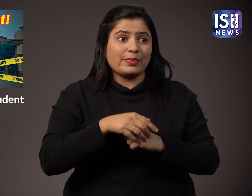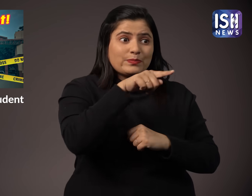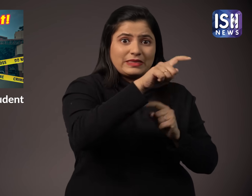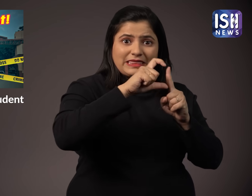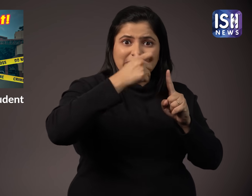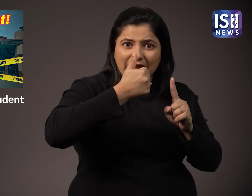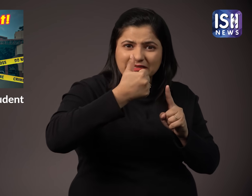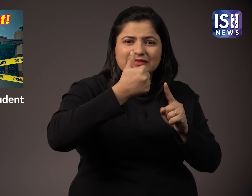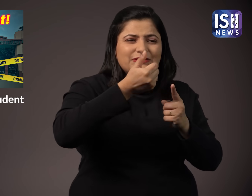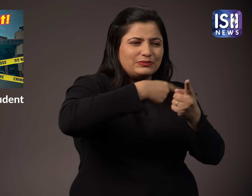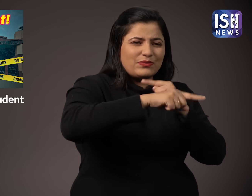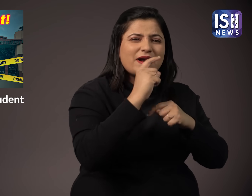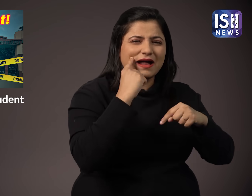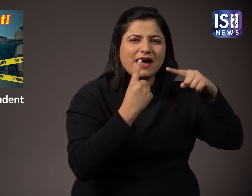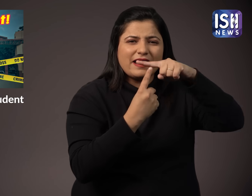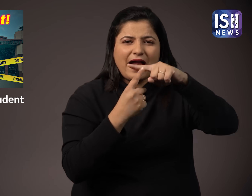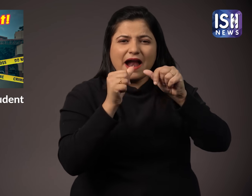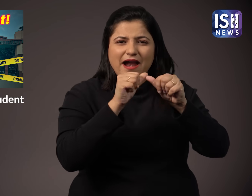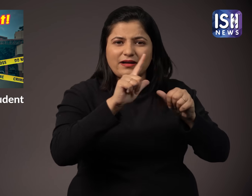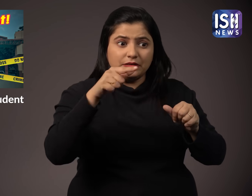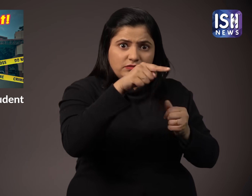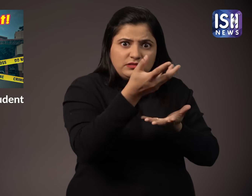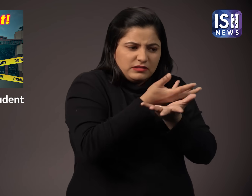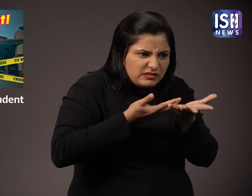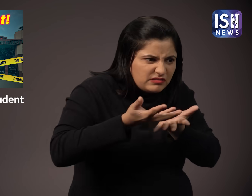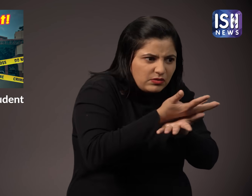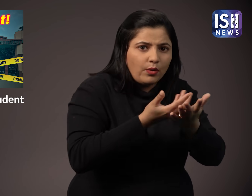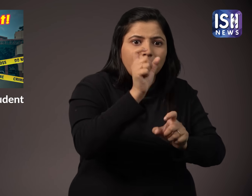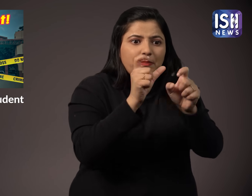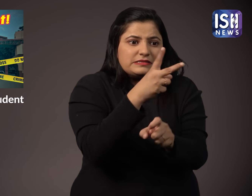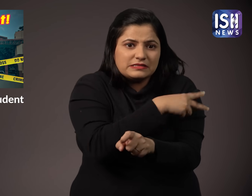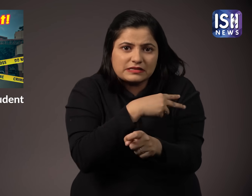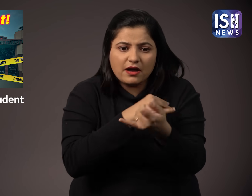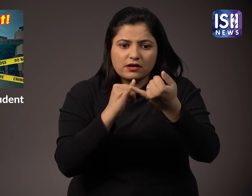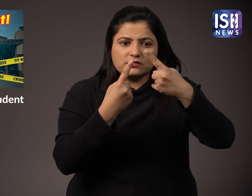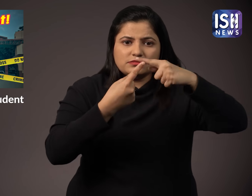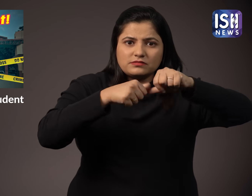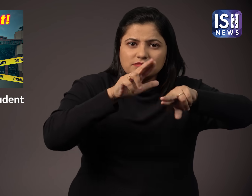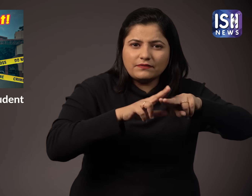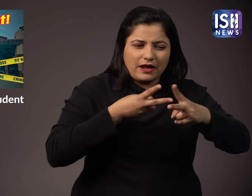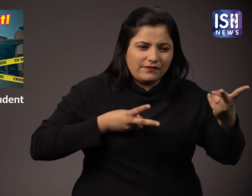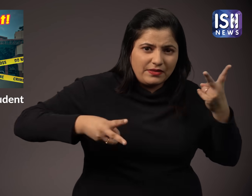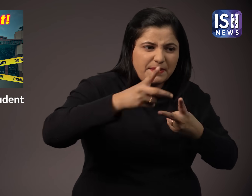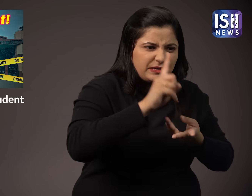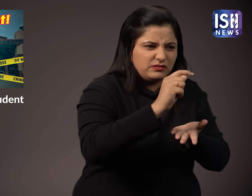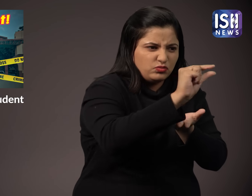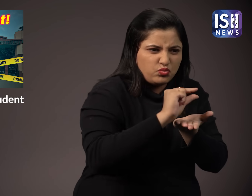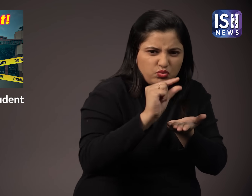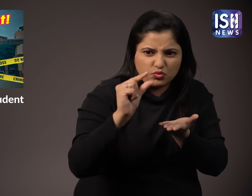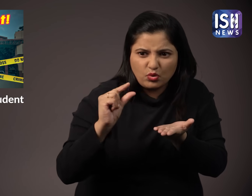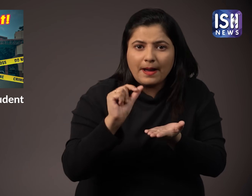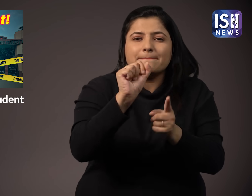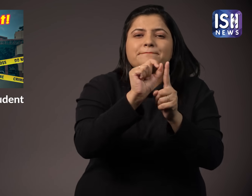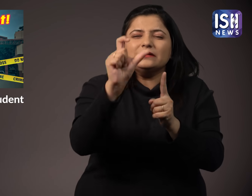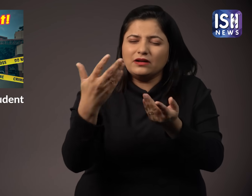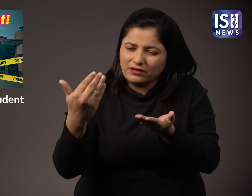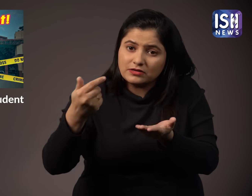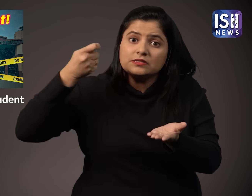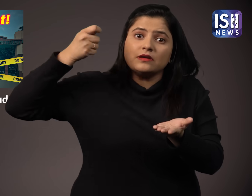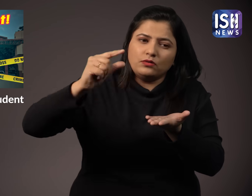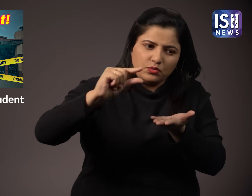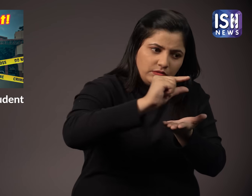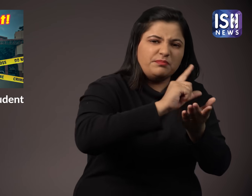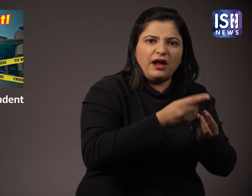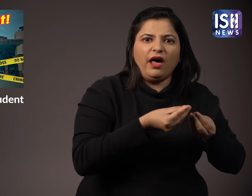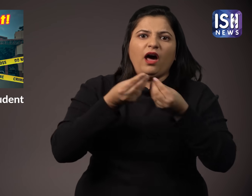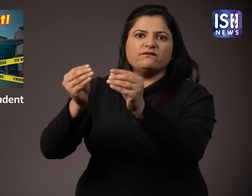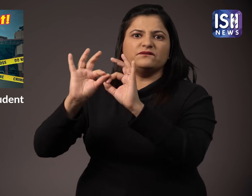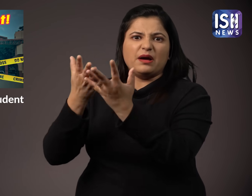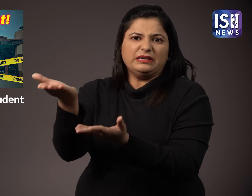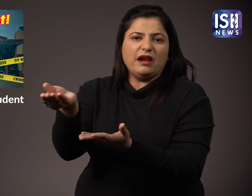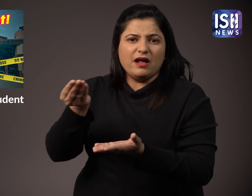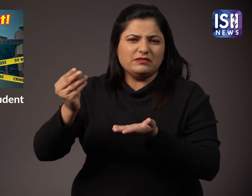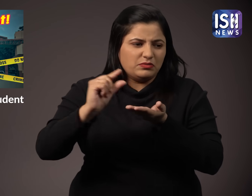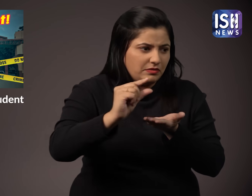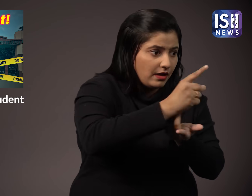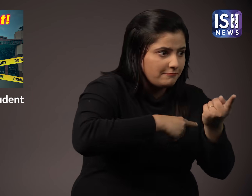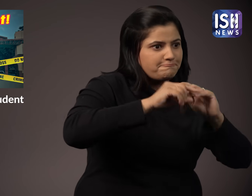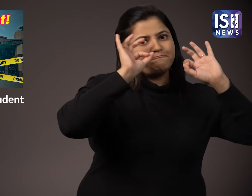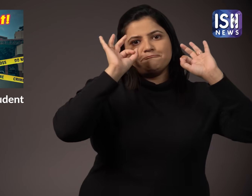The director and college faculty held a discussion and decided to compensate the family from their own pockets.